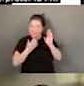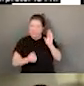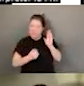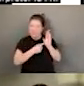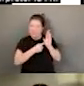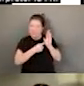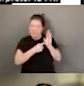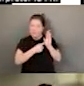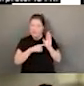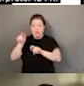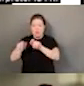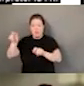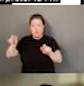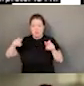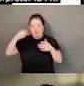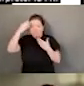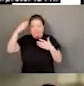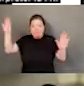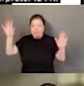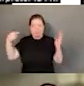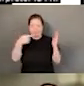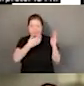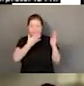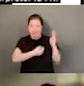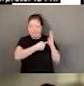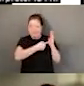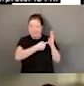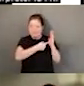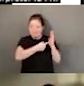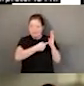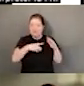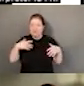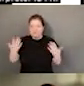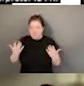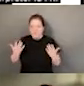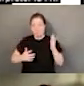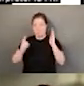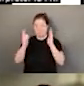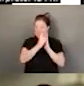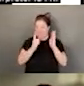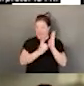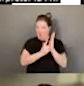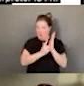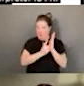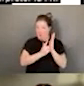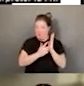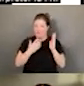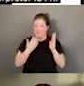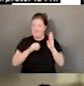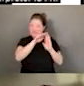As Susanna said as the web accessibility standards in the legislation do not say so much about cognitive accessibility.